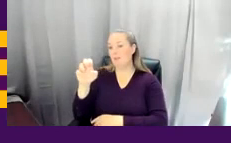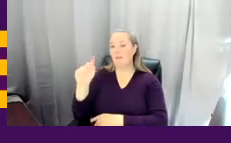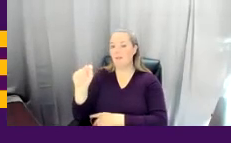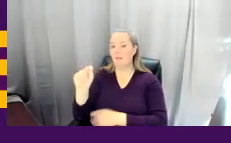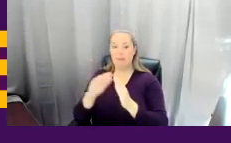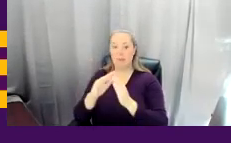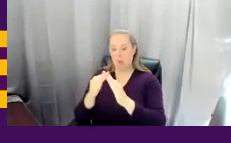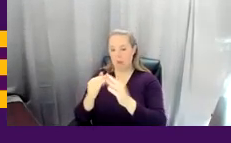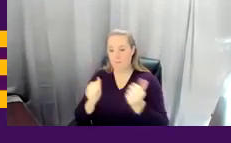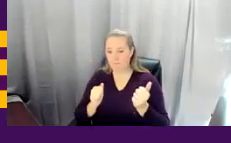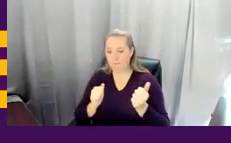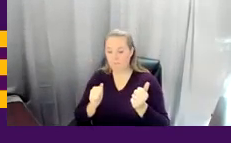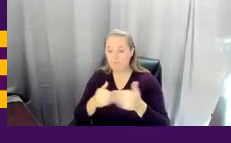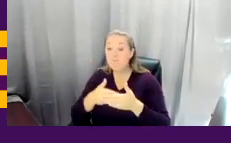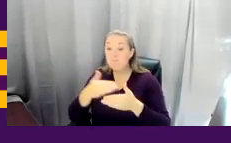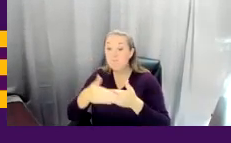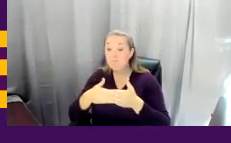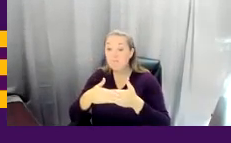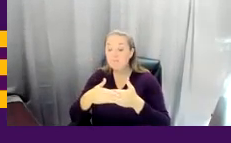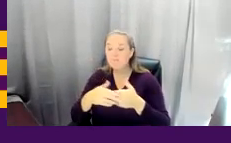WHICH IS FORMALLY KNOWN AS VULNERABLE POPULATIONS. NEXT